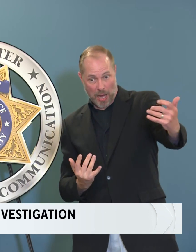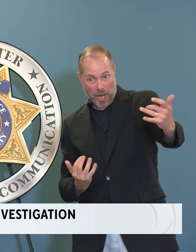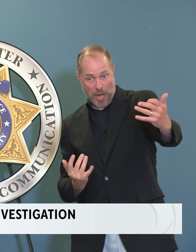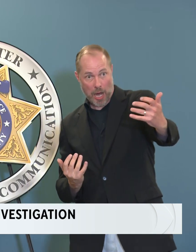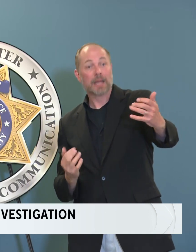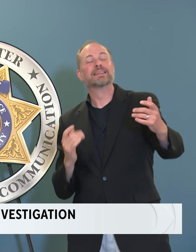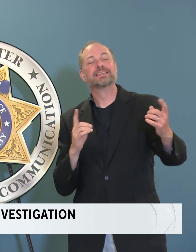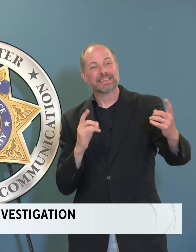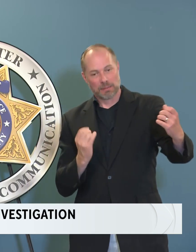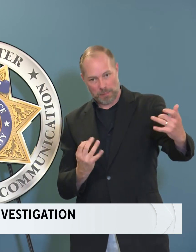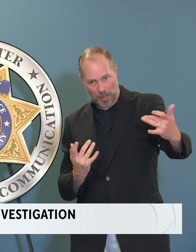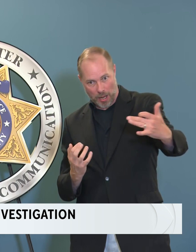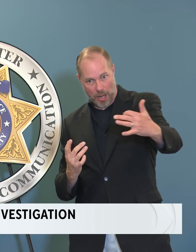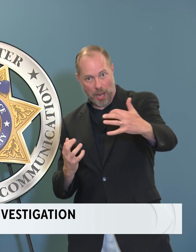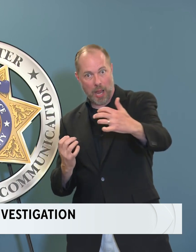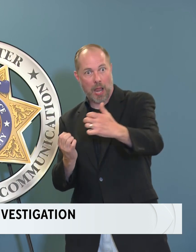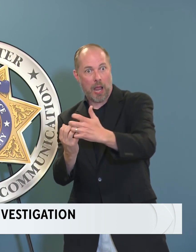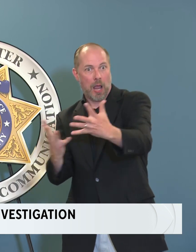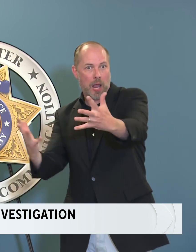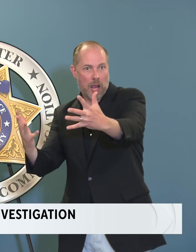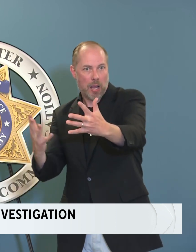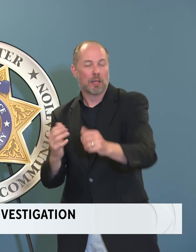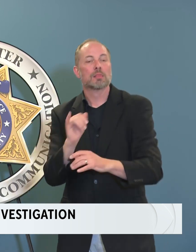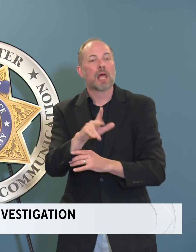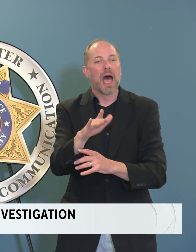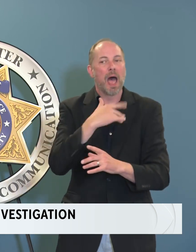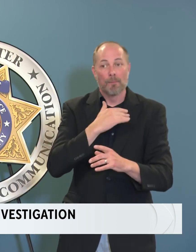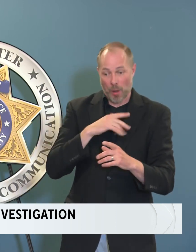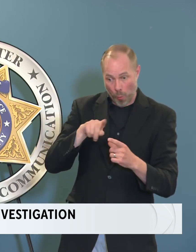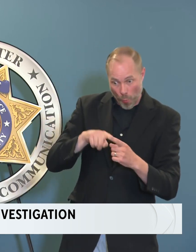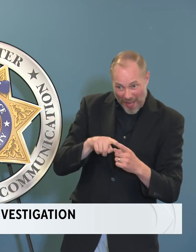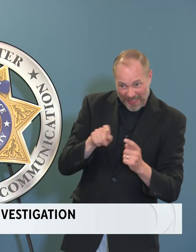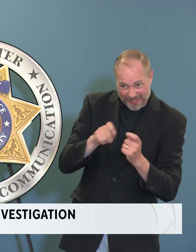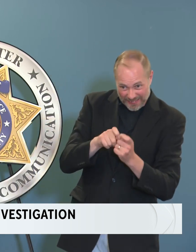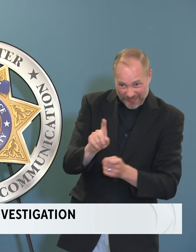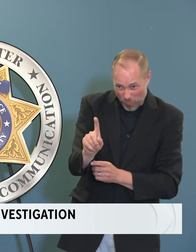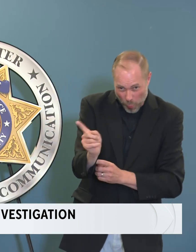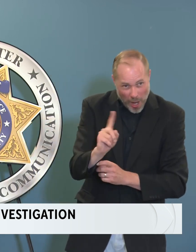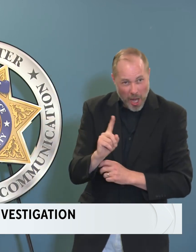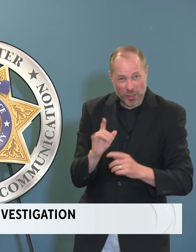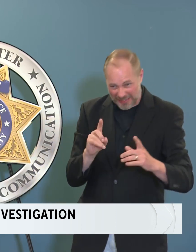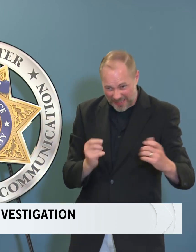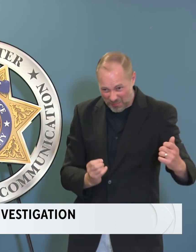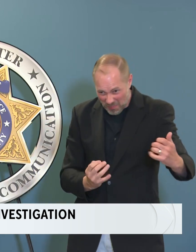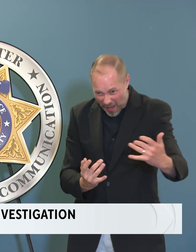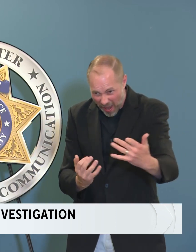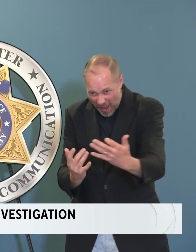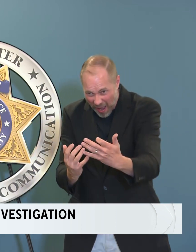RULED OUT. WE ALSO KNOW THAT THE TWO FIRES BECAME ONE AT